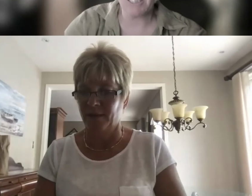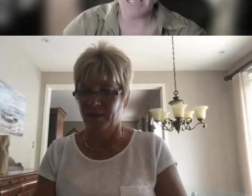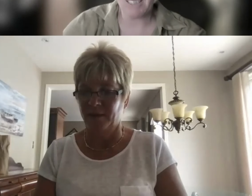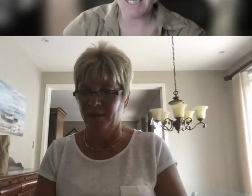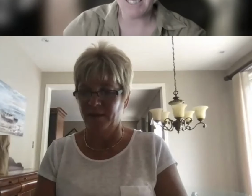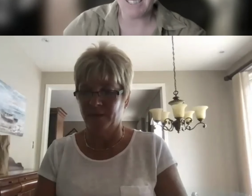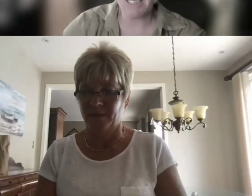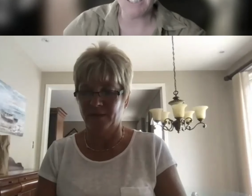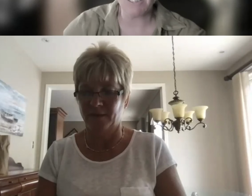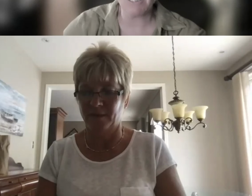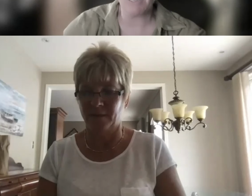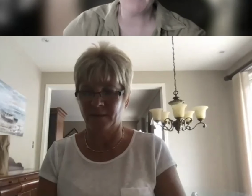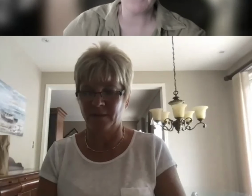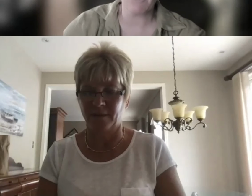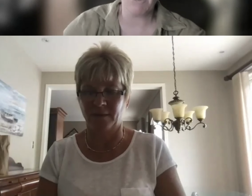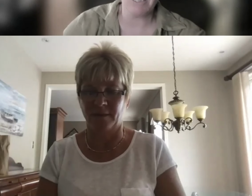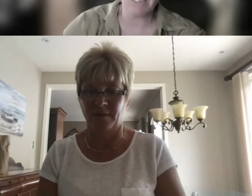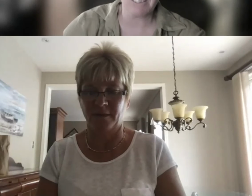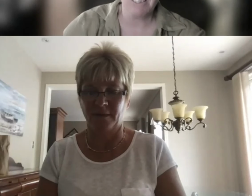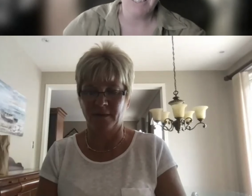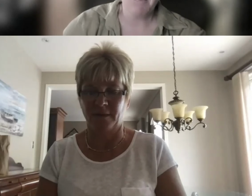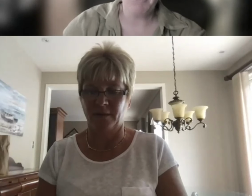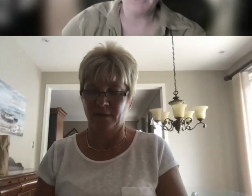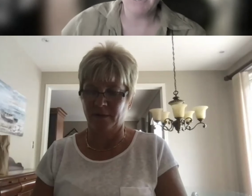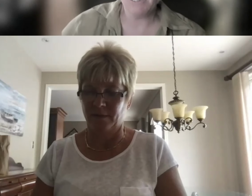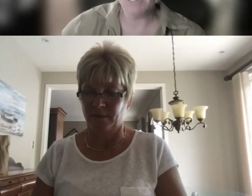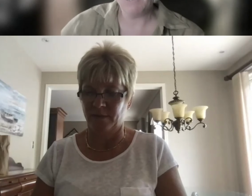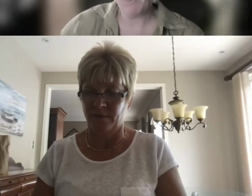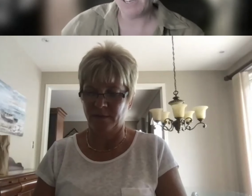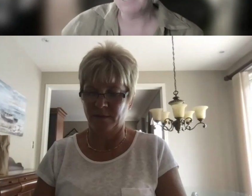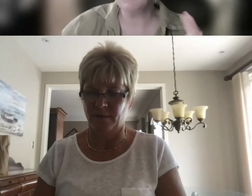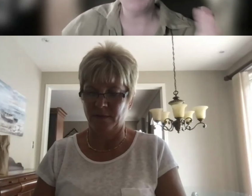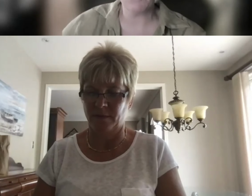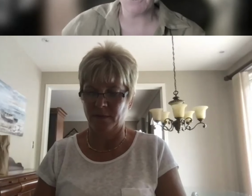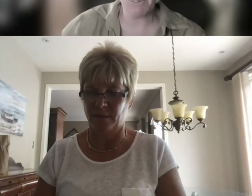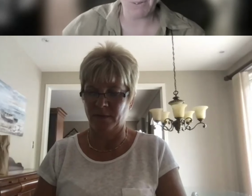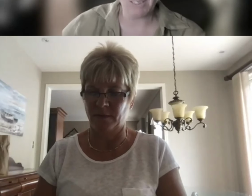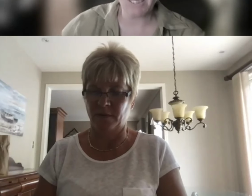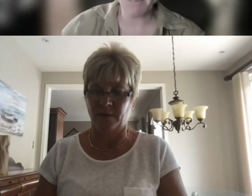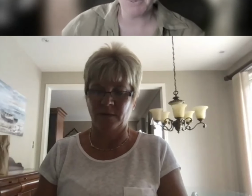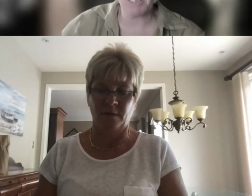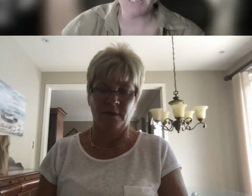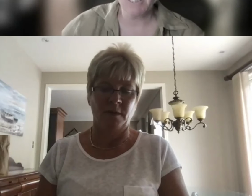that does ethics audits and then certifies companies,